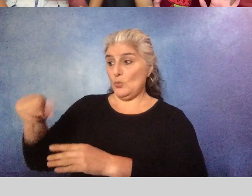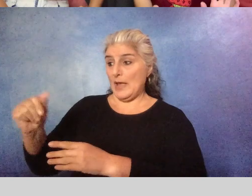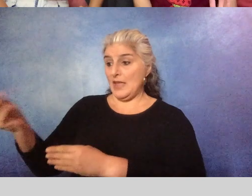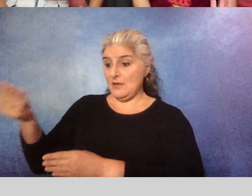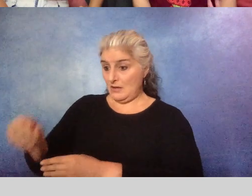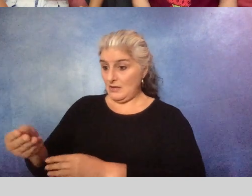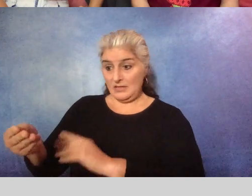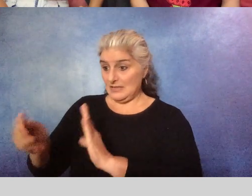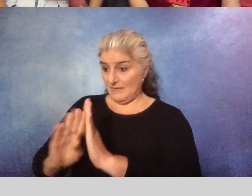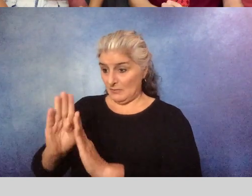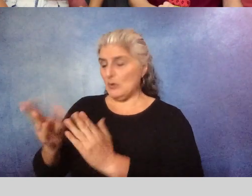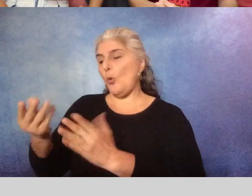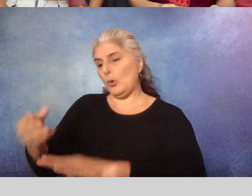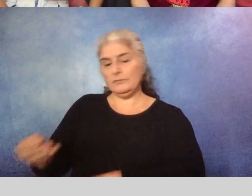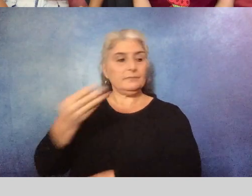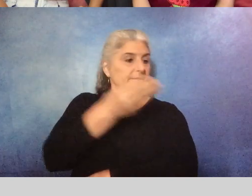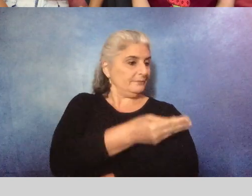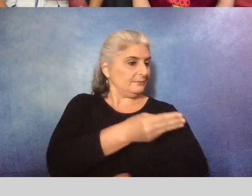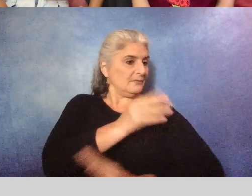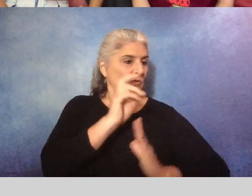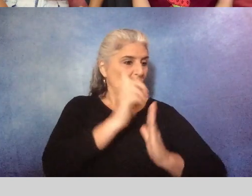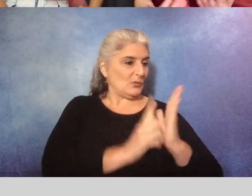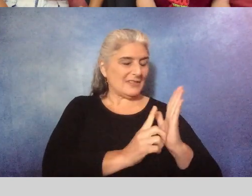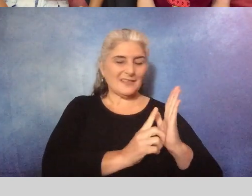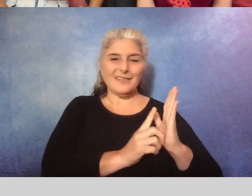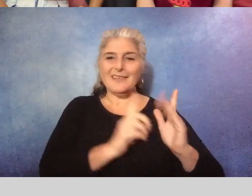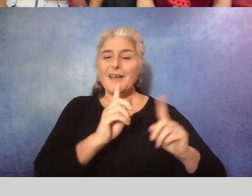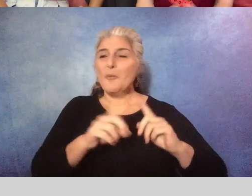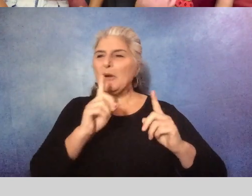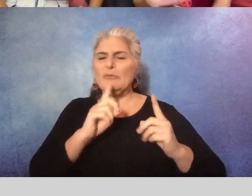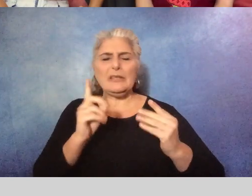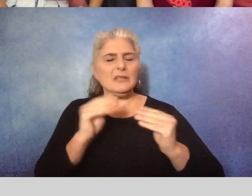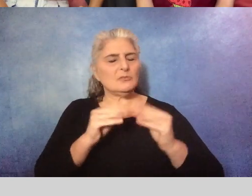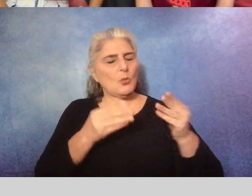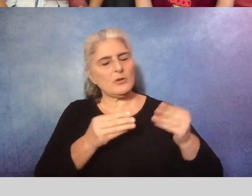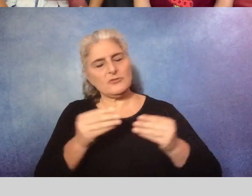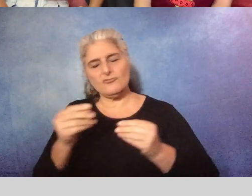But either way it would be way better than it was before.